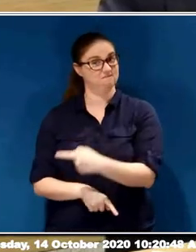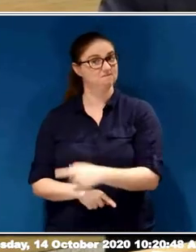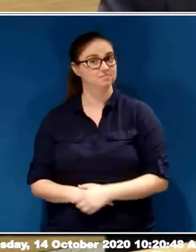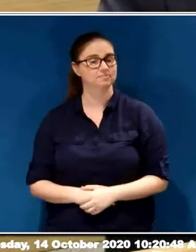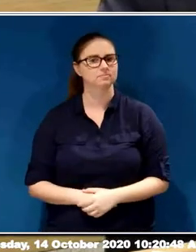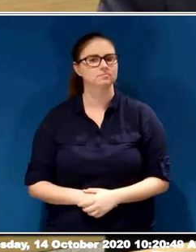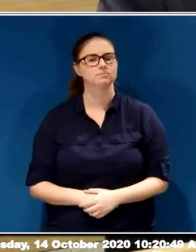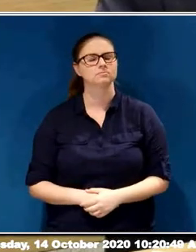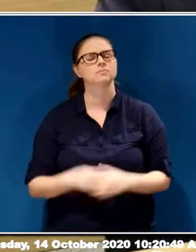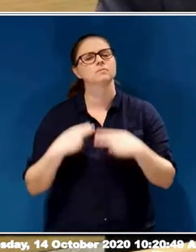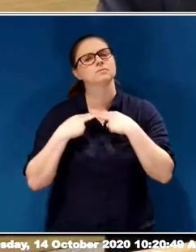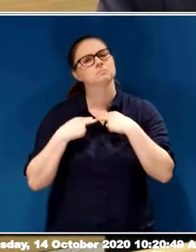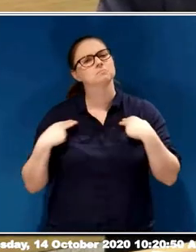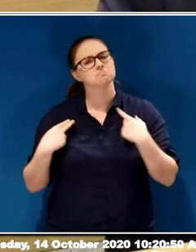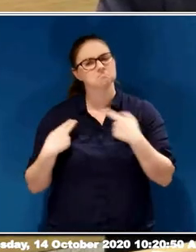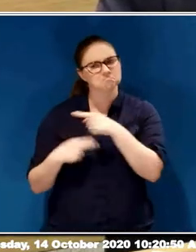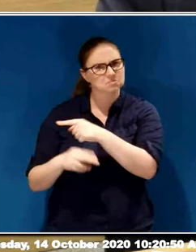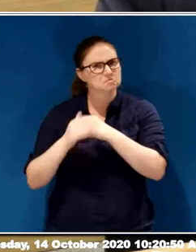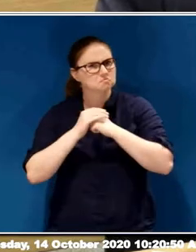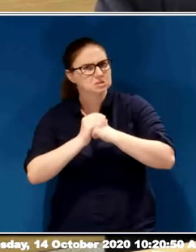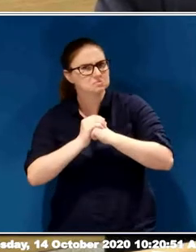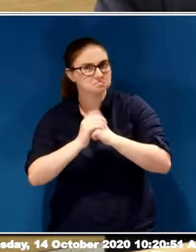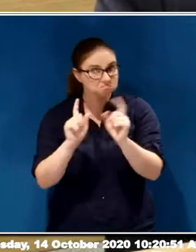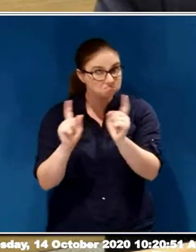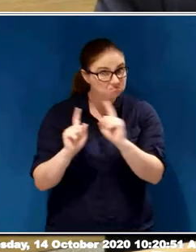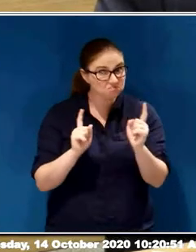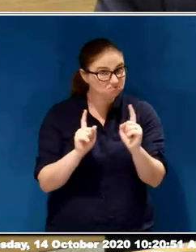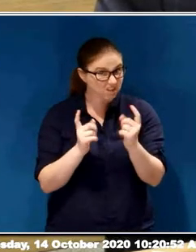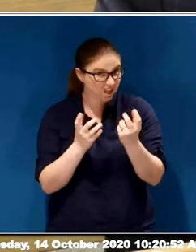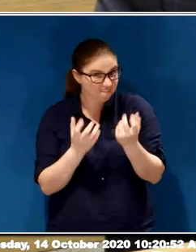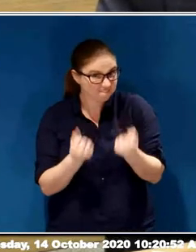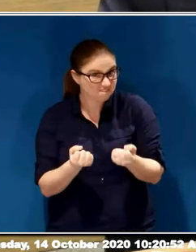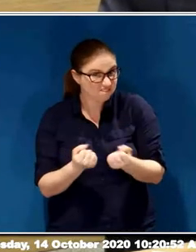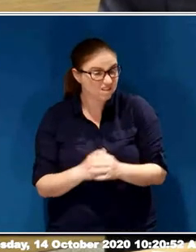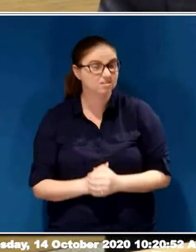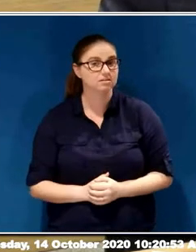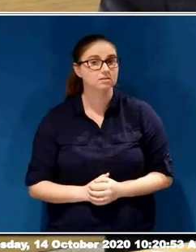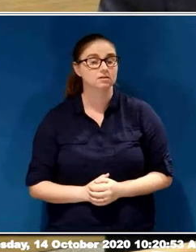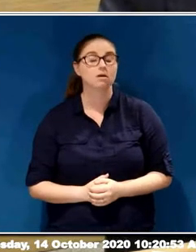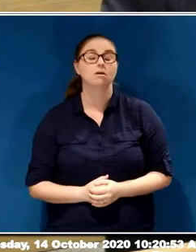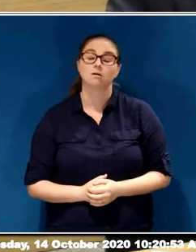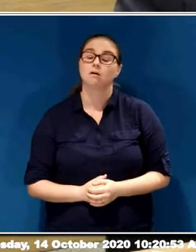Socially he made a small group of friends, and I guess the highlight